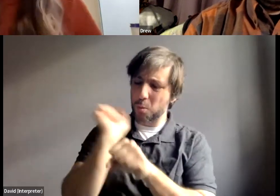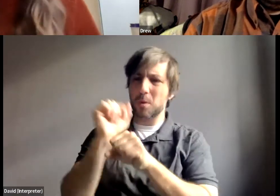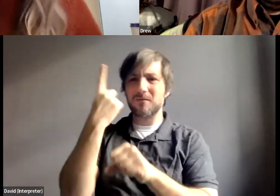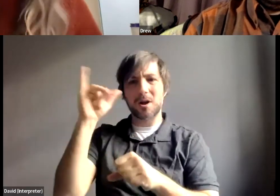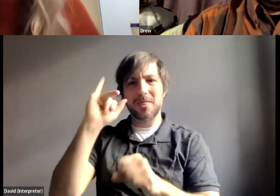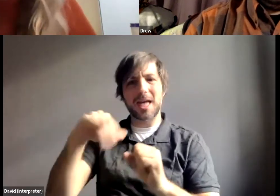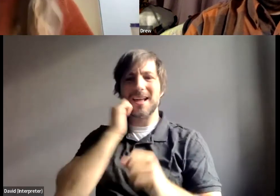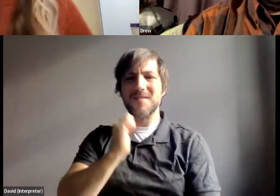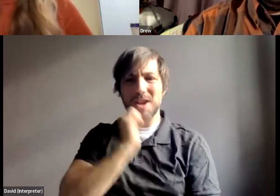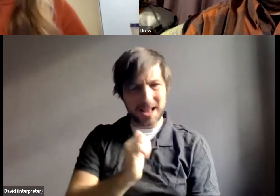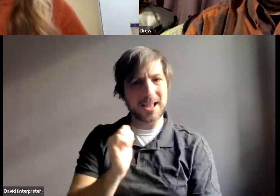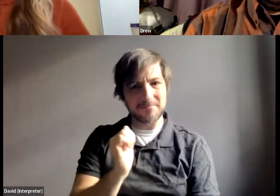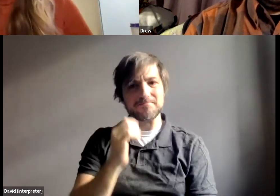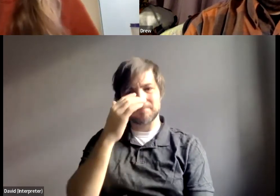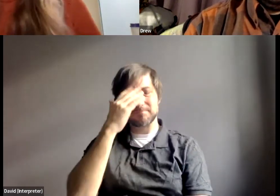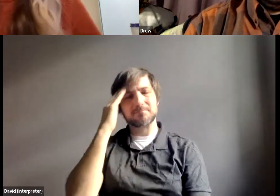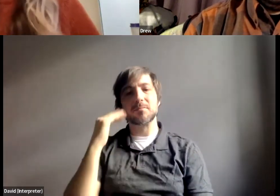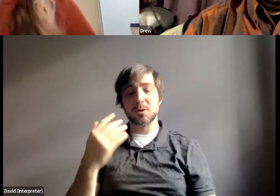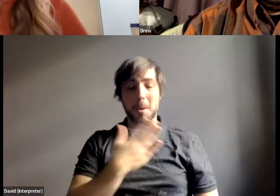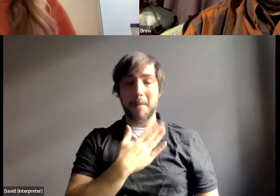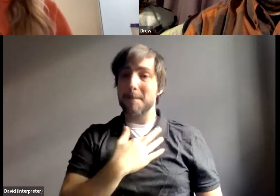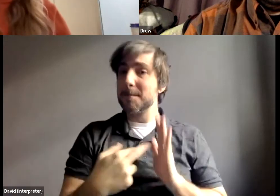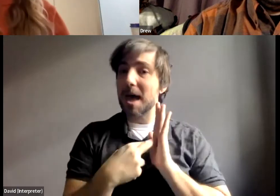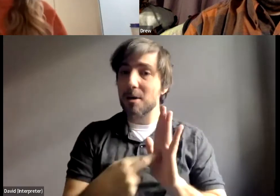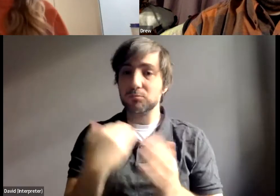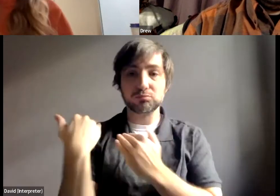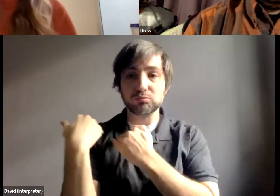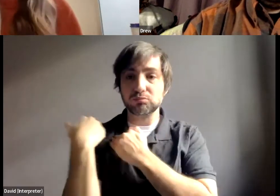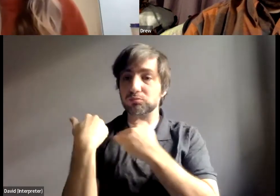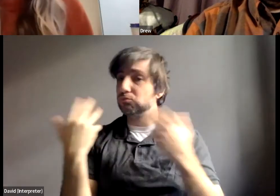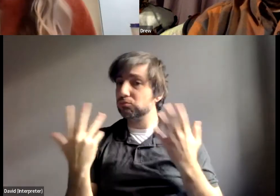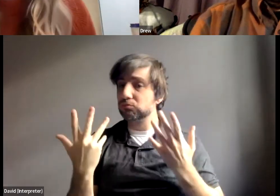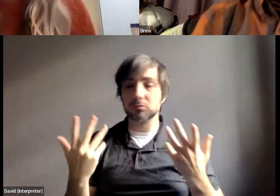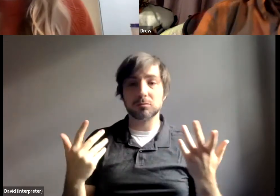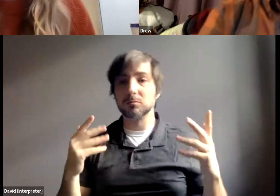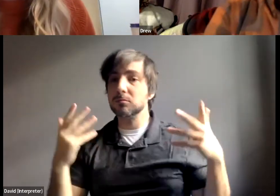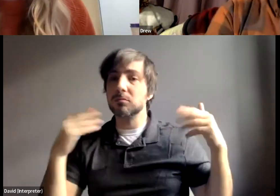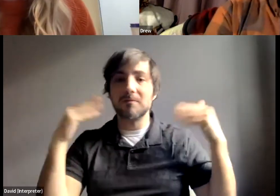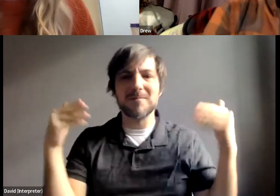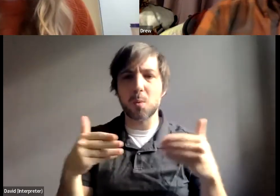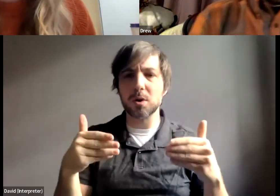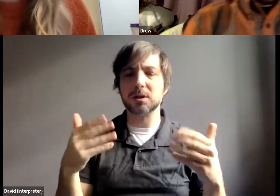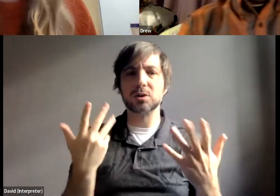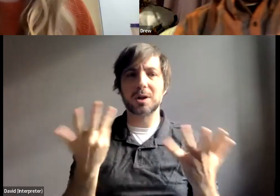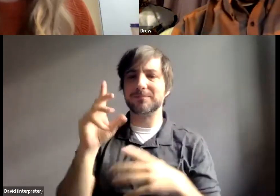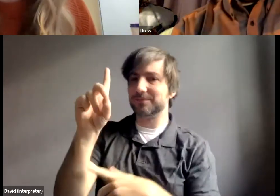my current role, I am focused heavily on the DEI and employee